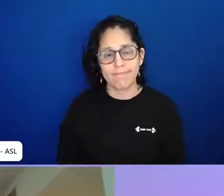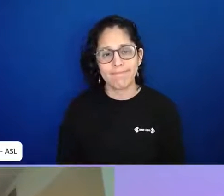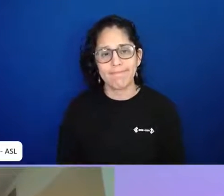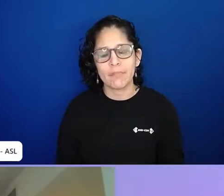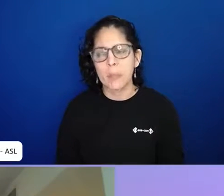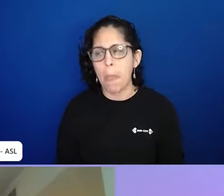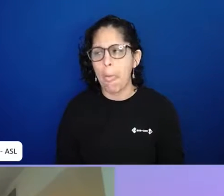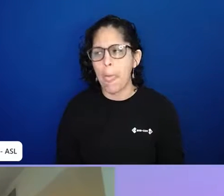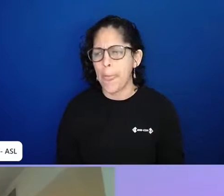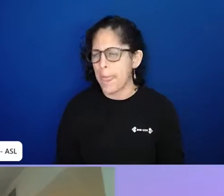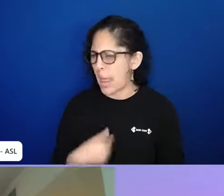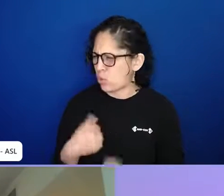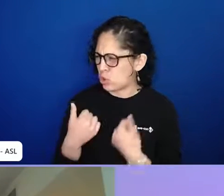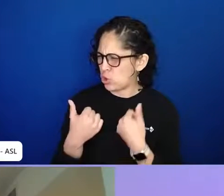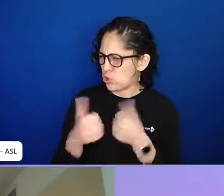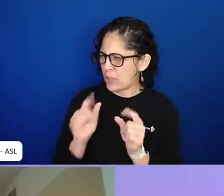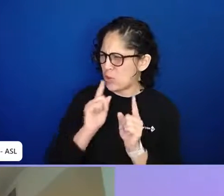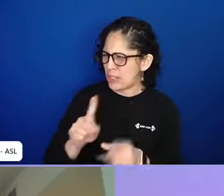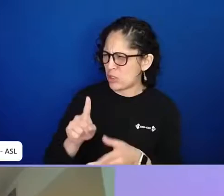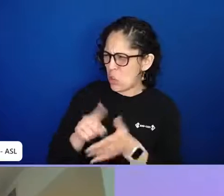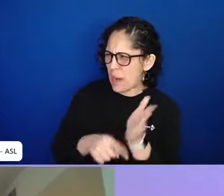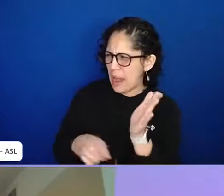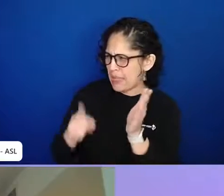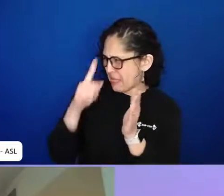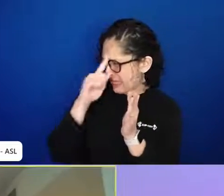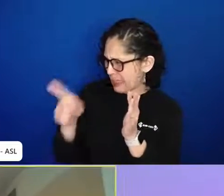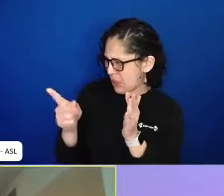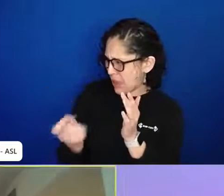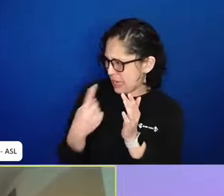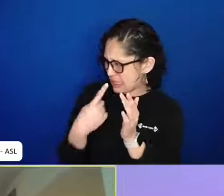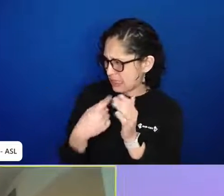niche small batch. [Matthew Luken]